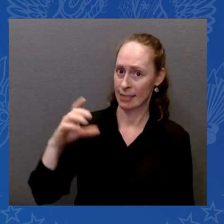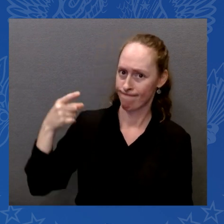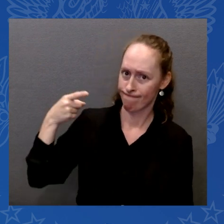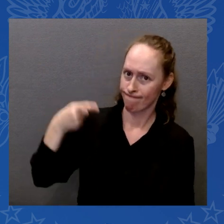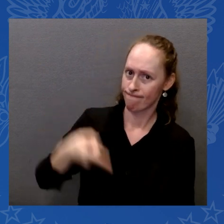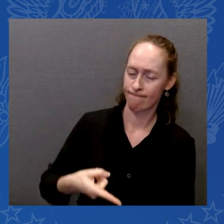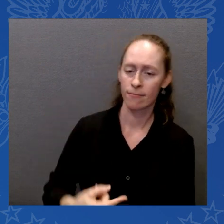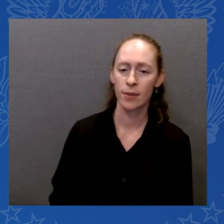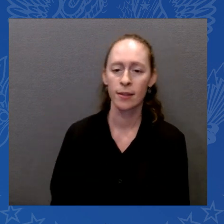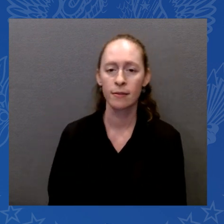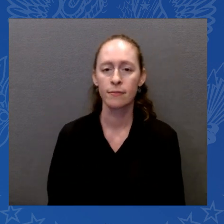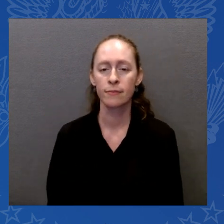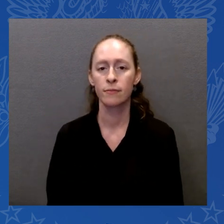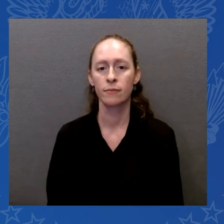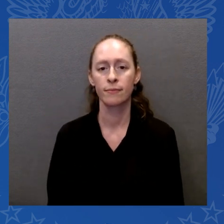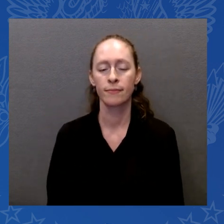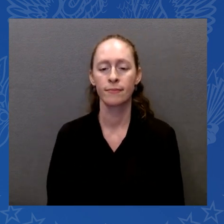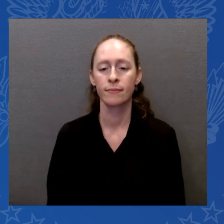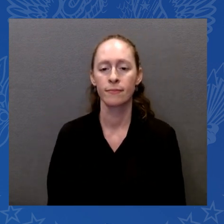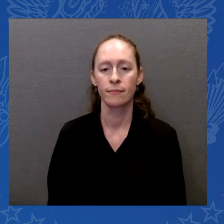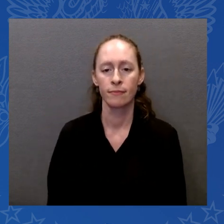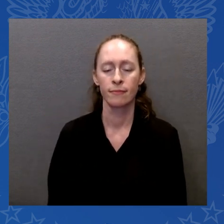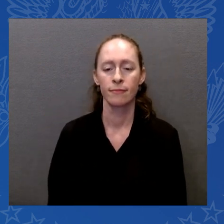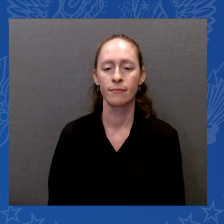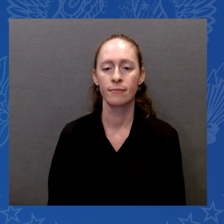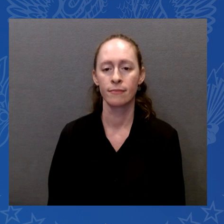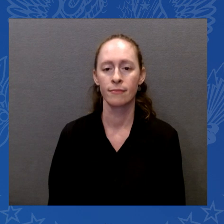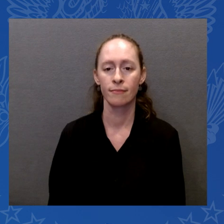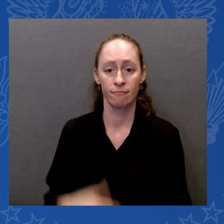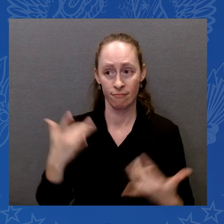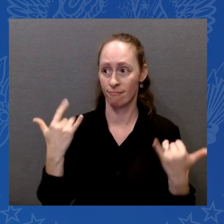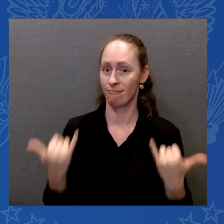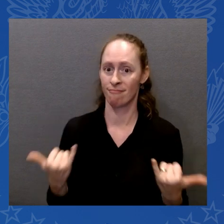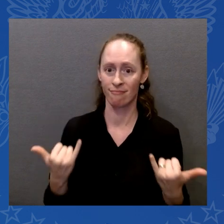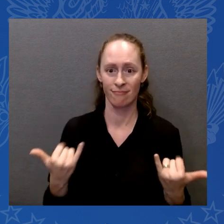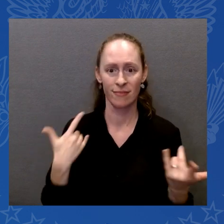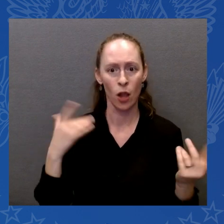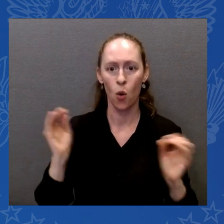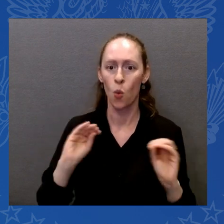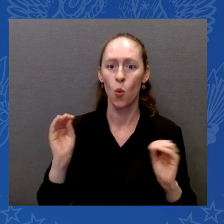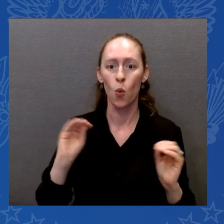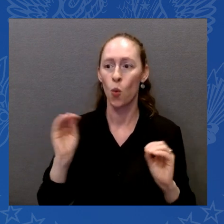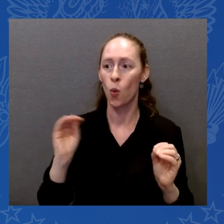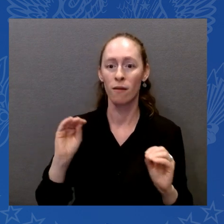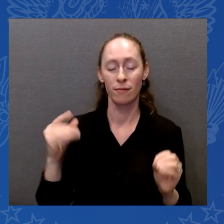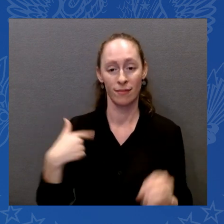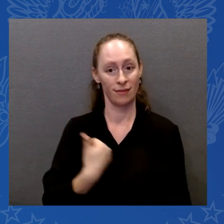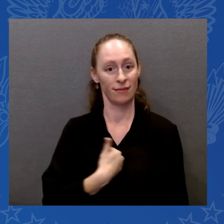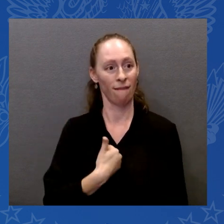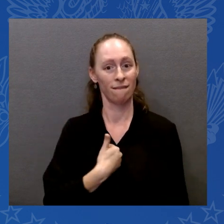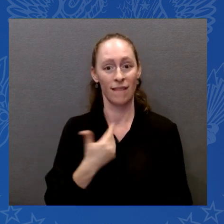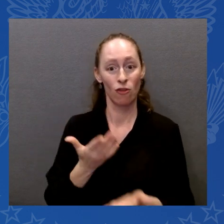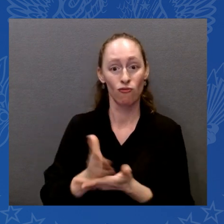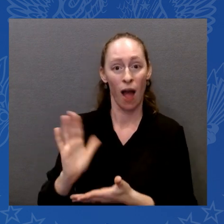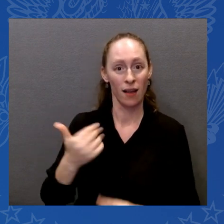we have no right to make decisions about our own futures. I appreciate the opportunity for being here today,